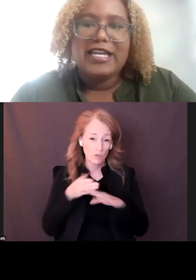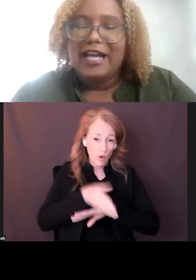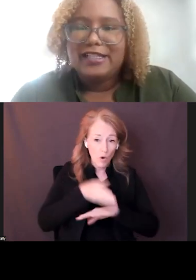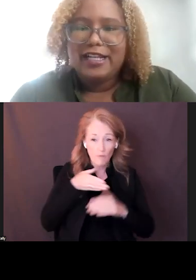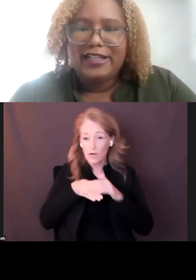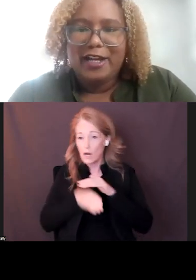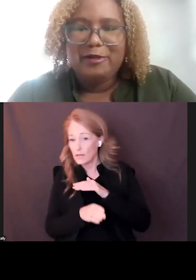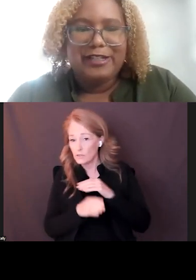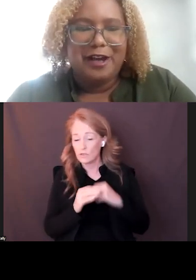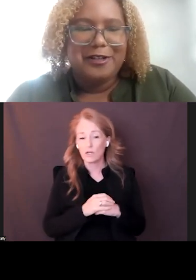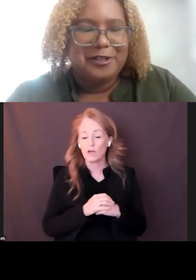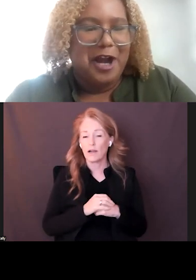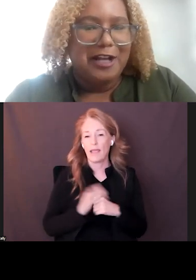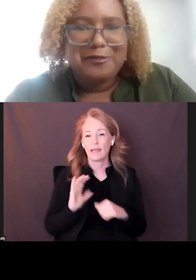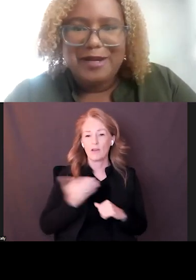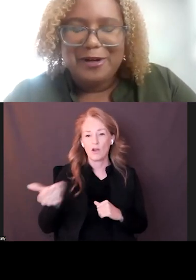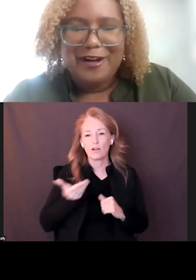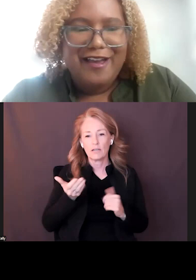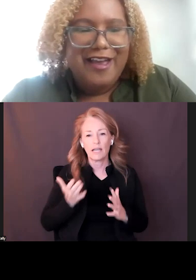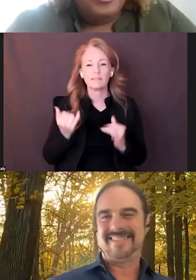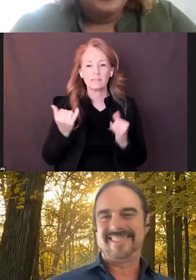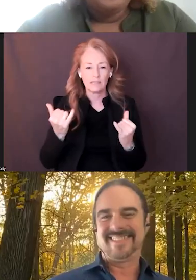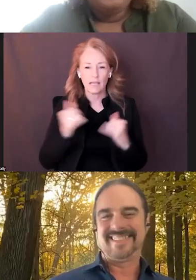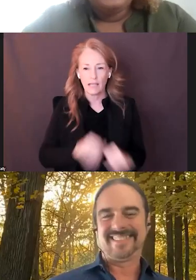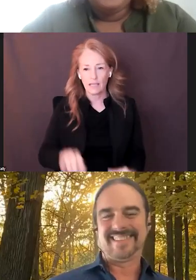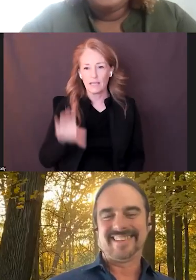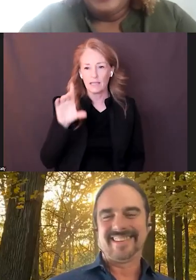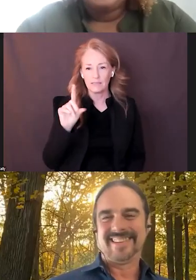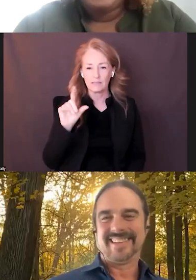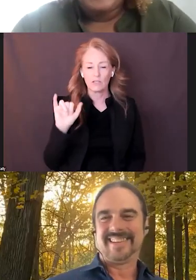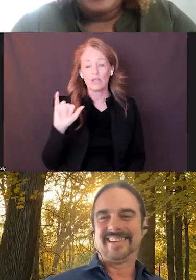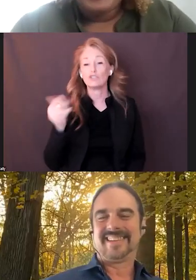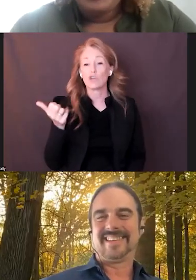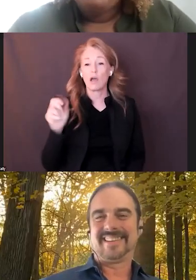GUEST TODAY WILL BE DOCTOR JOHN DRAPER WHO SERVES AS THE